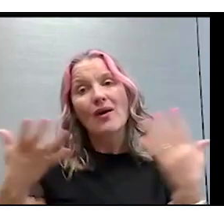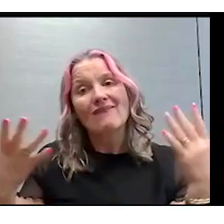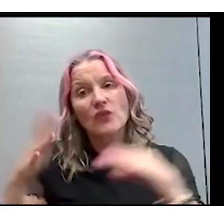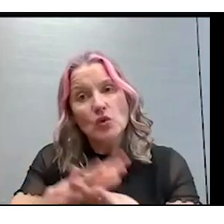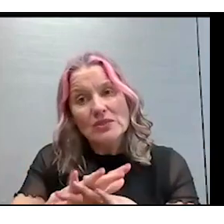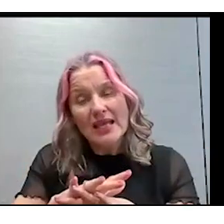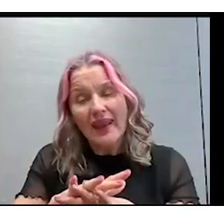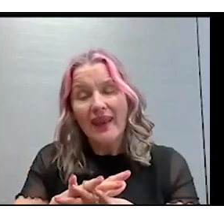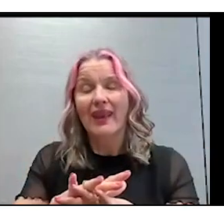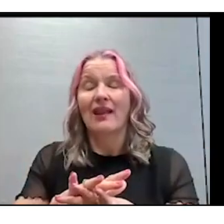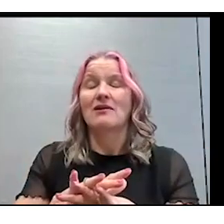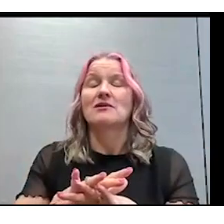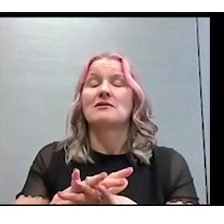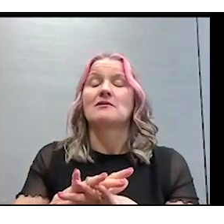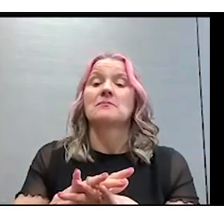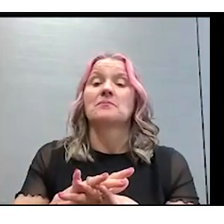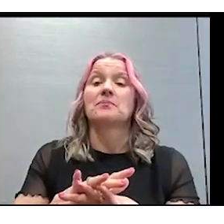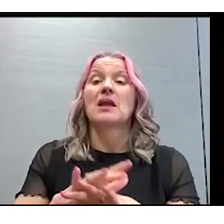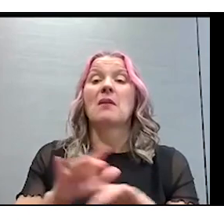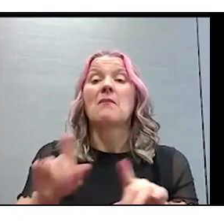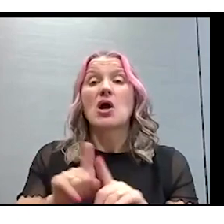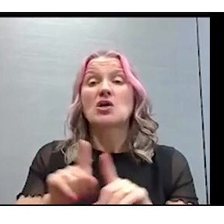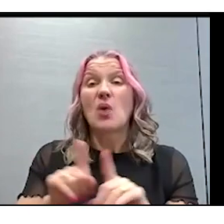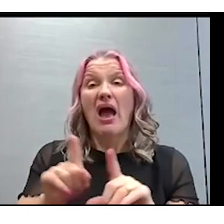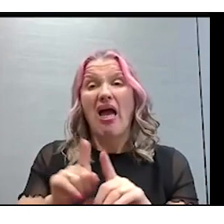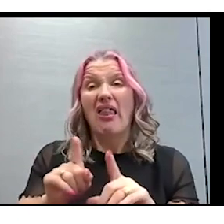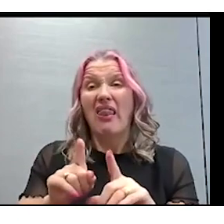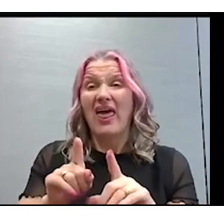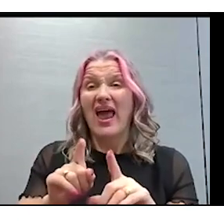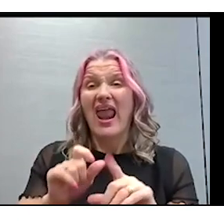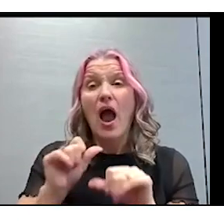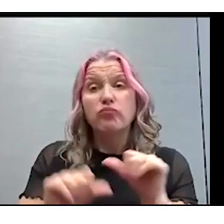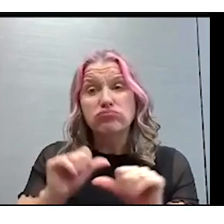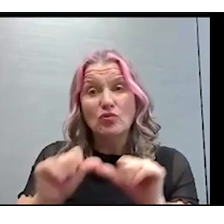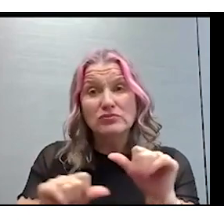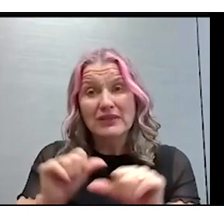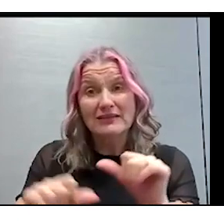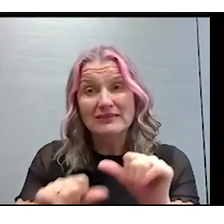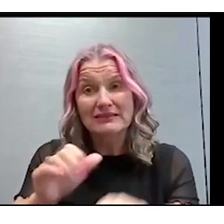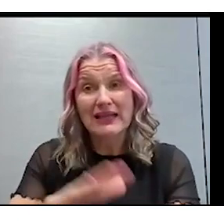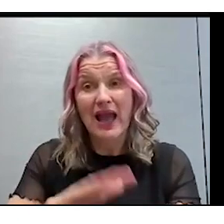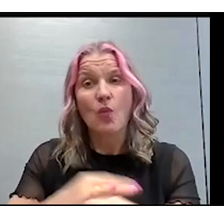they also take out of the total processing time. So they will make your system be a little bit